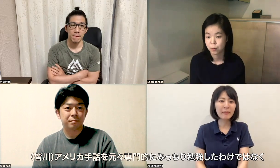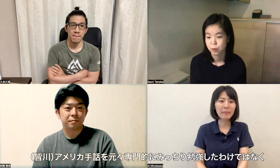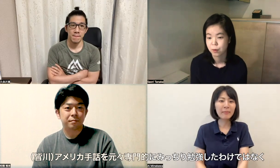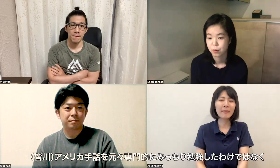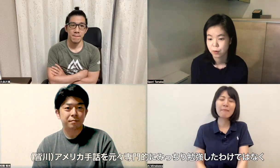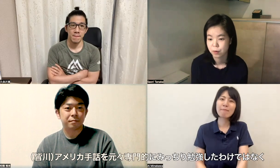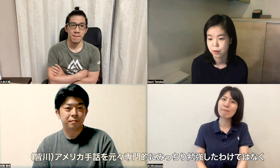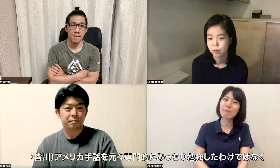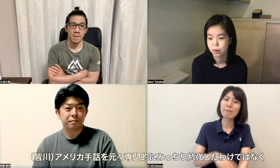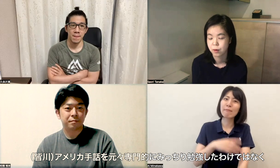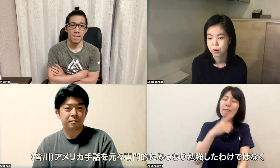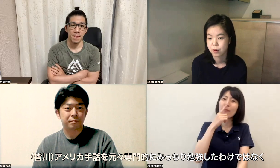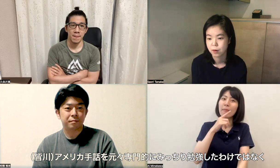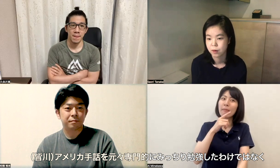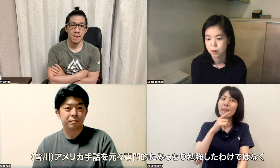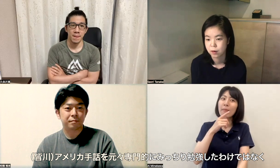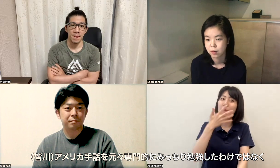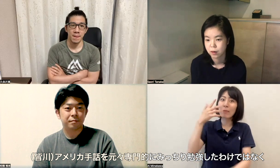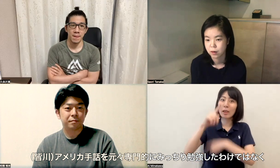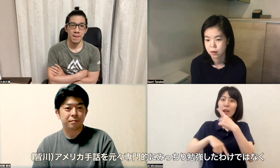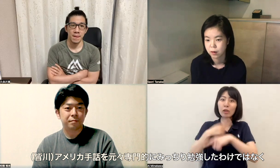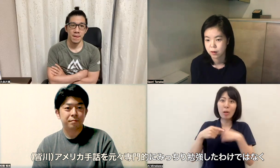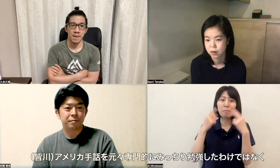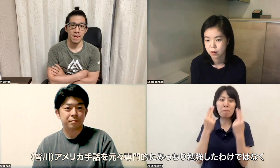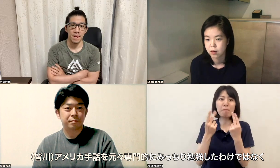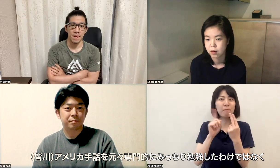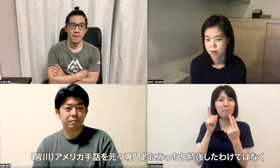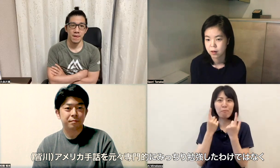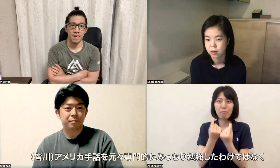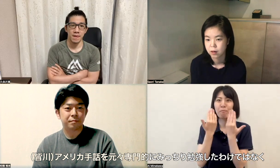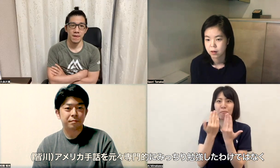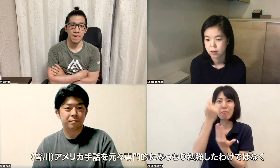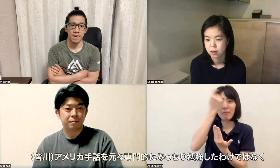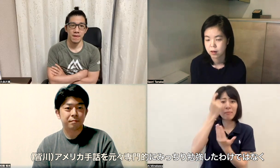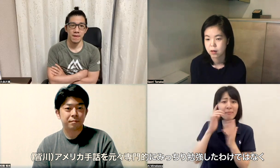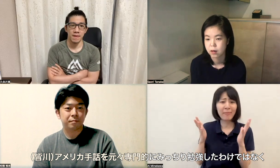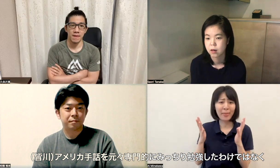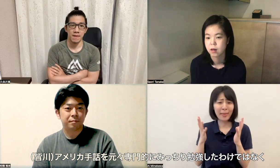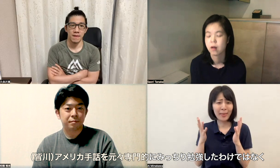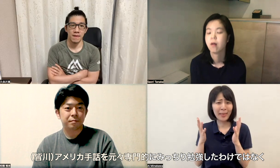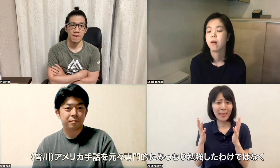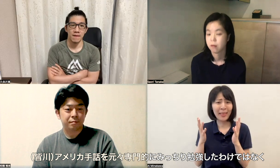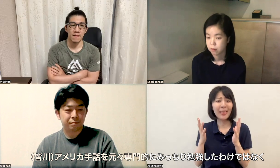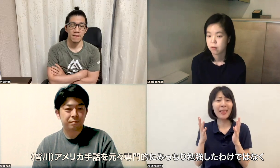(AM) I don't have an experience to study ASL as a major.